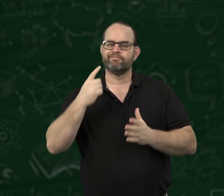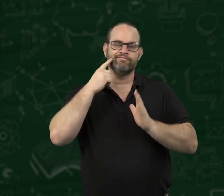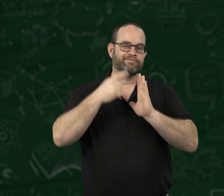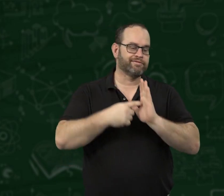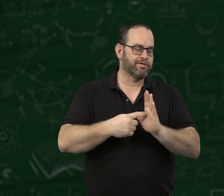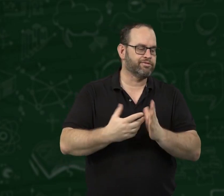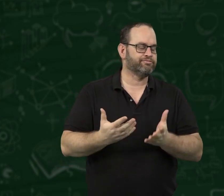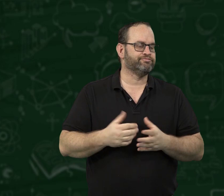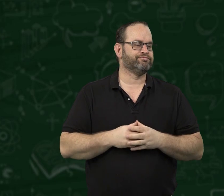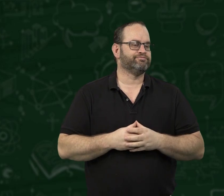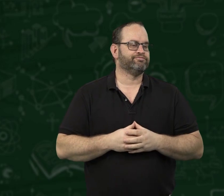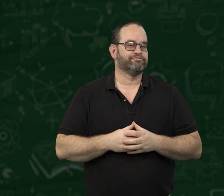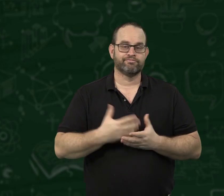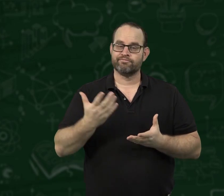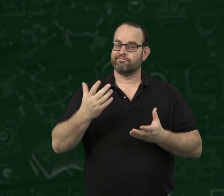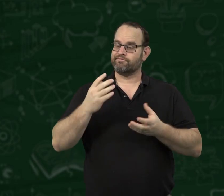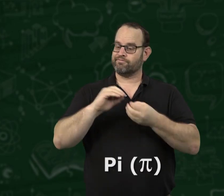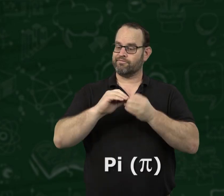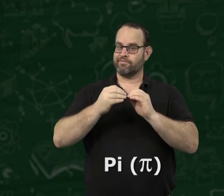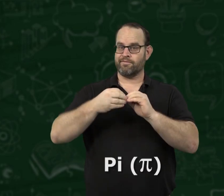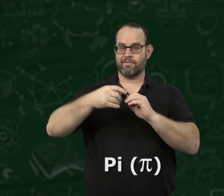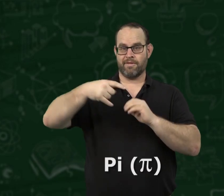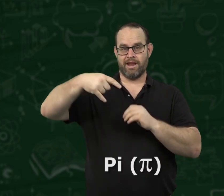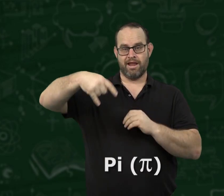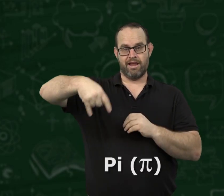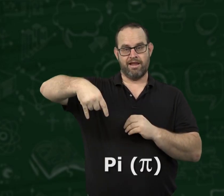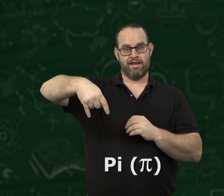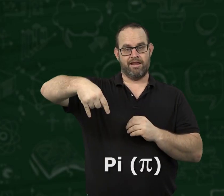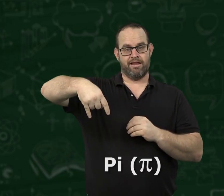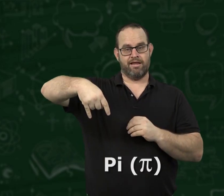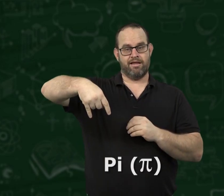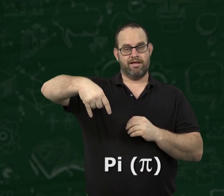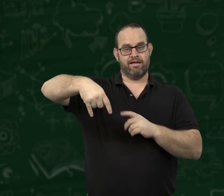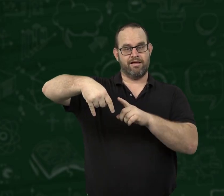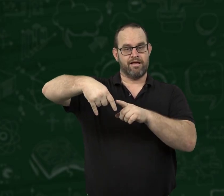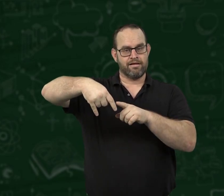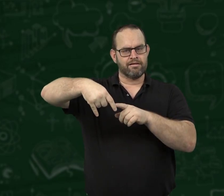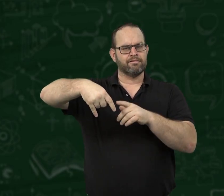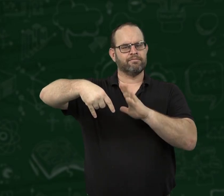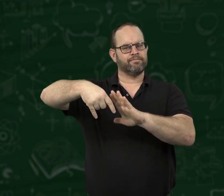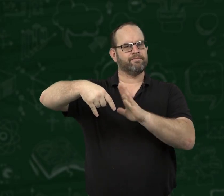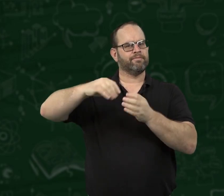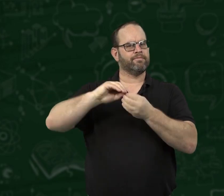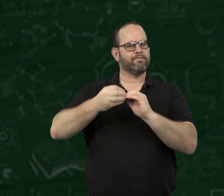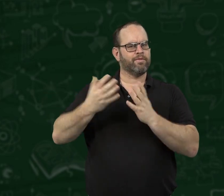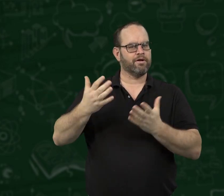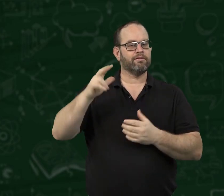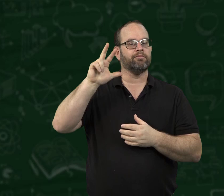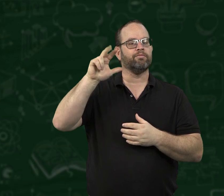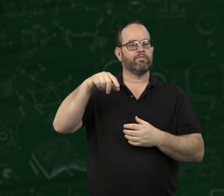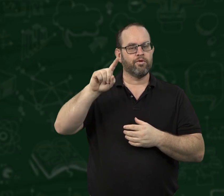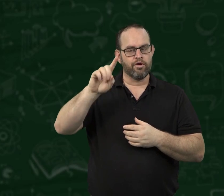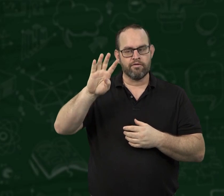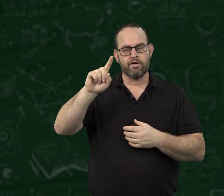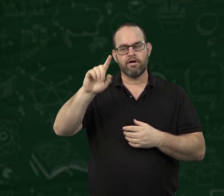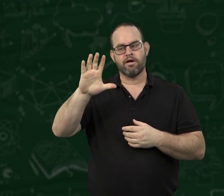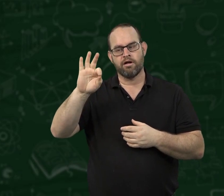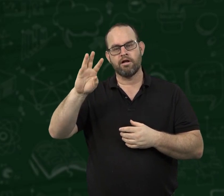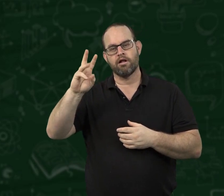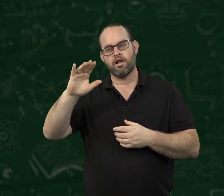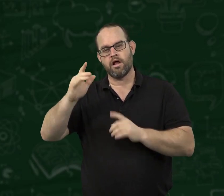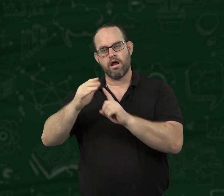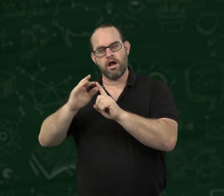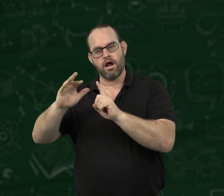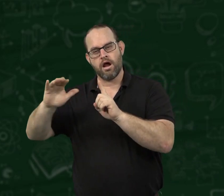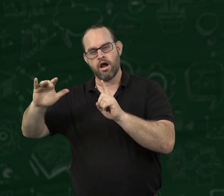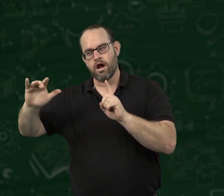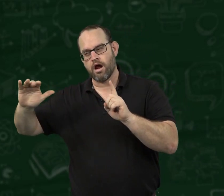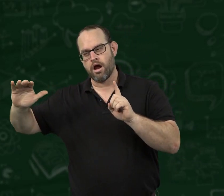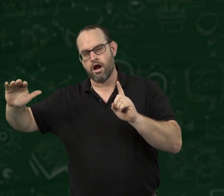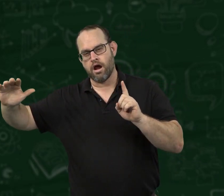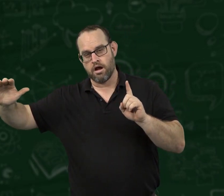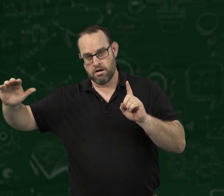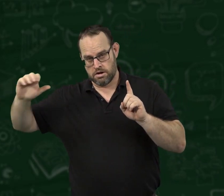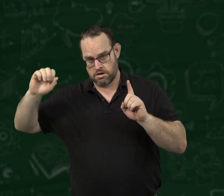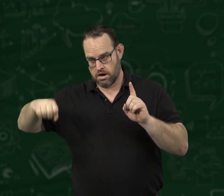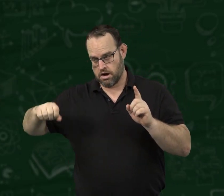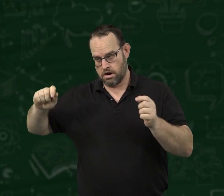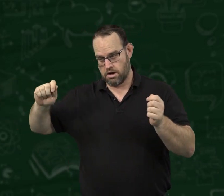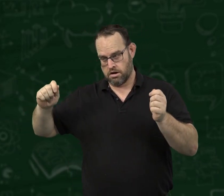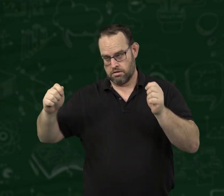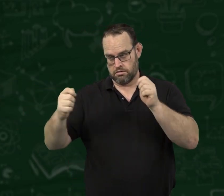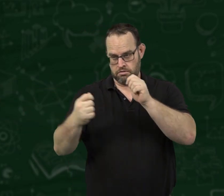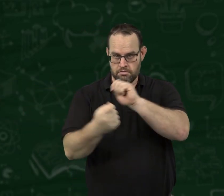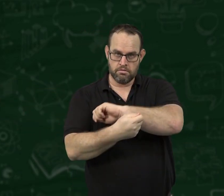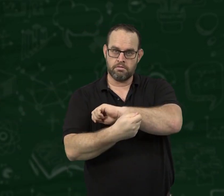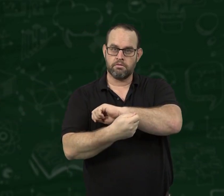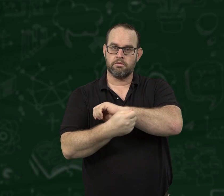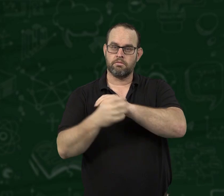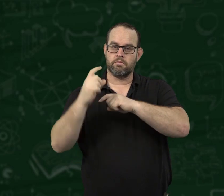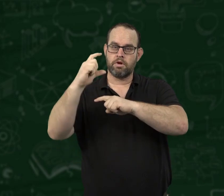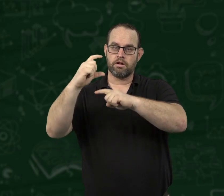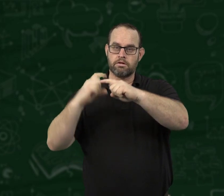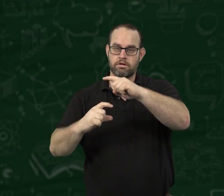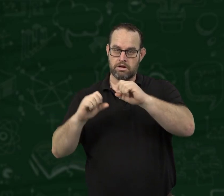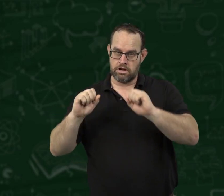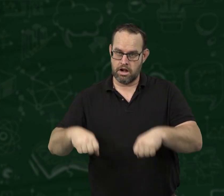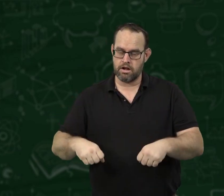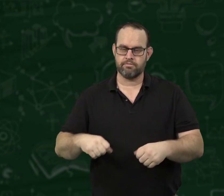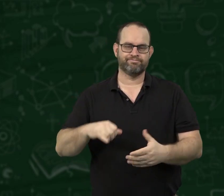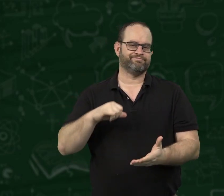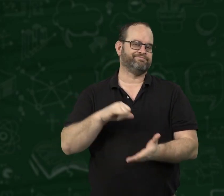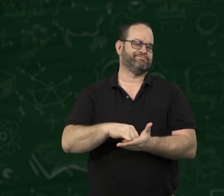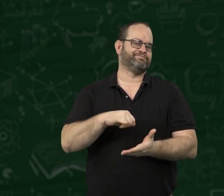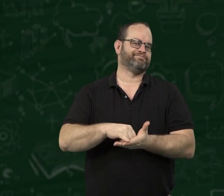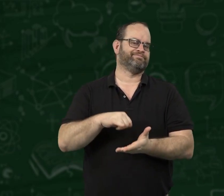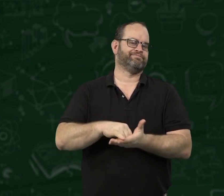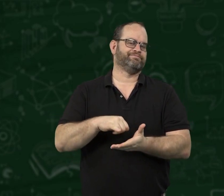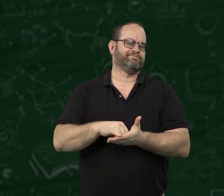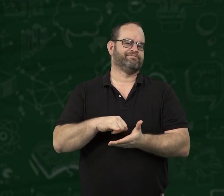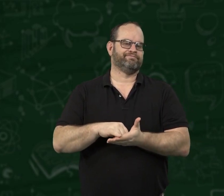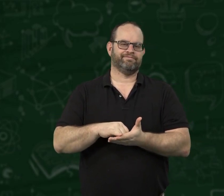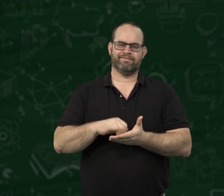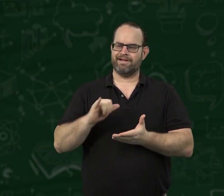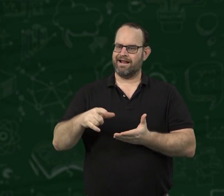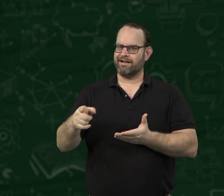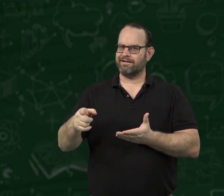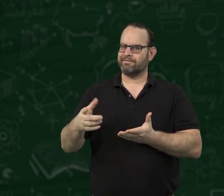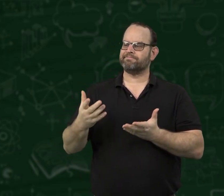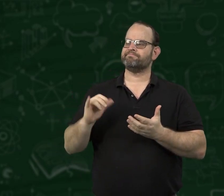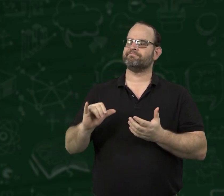One example is pi, which is 3.141592…This cannot be converted into a fraction.